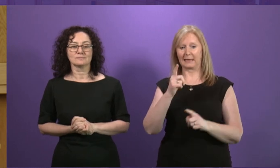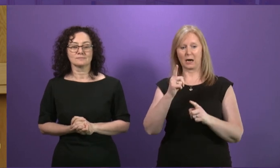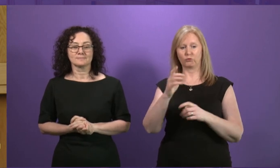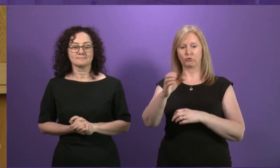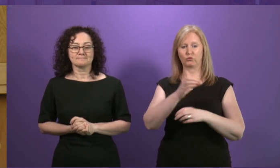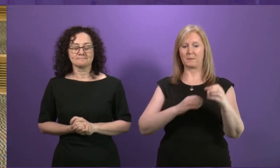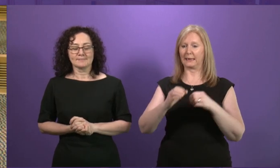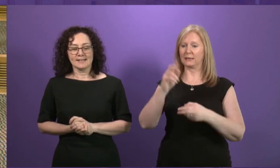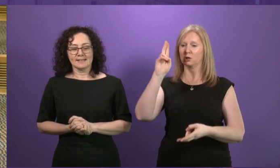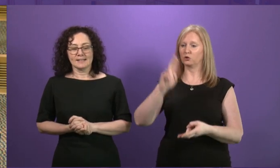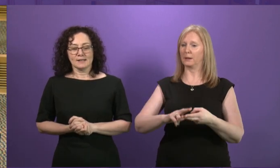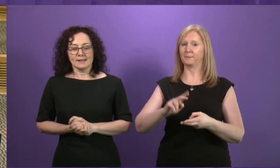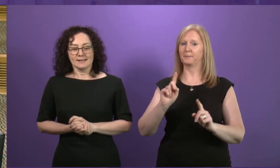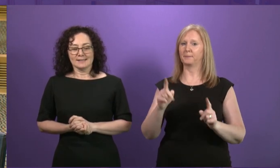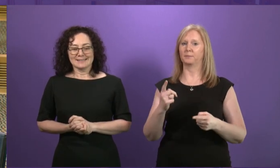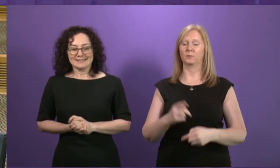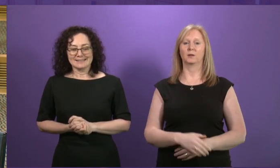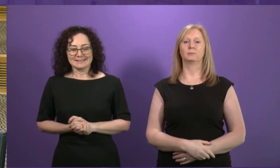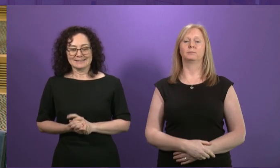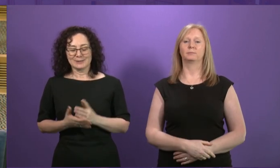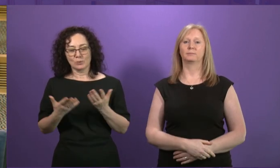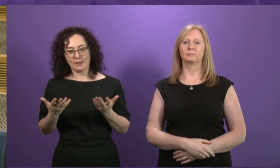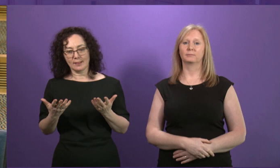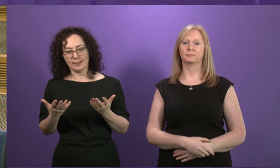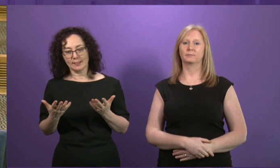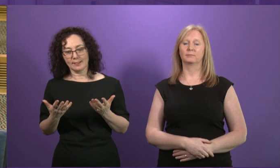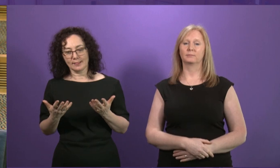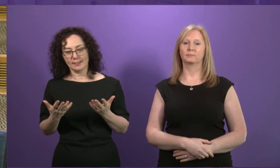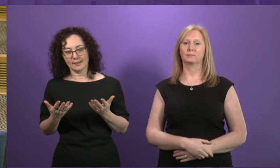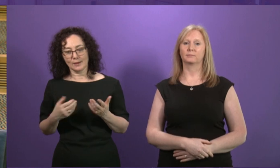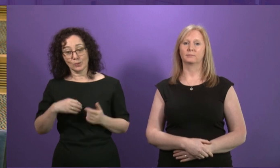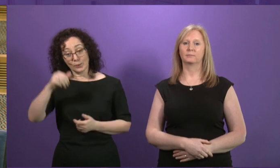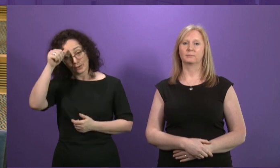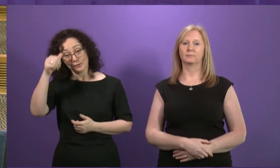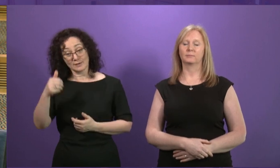The First Minister: At least we know that we have trains, whereas